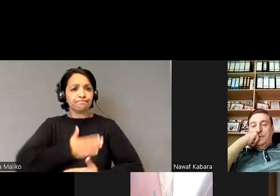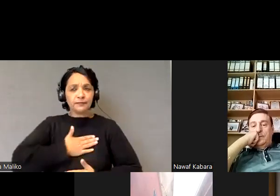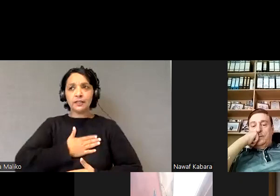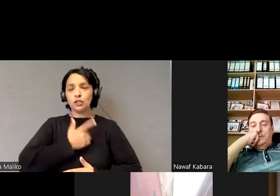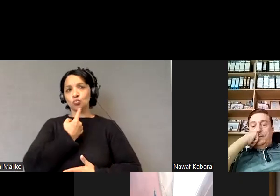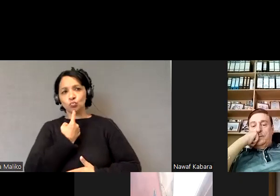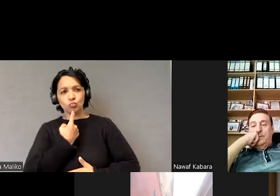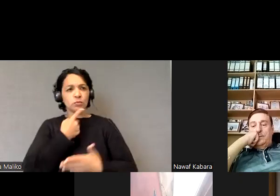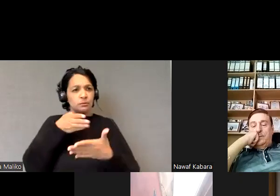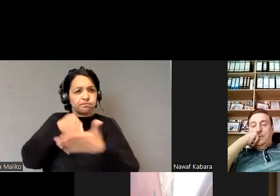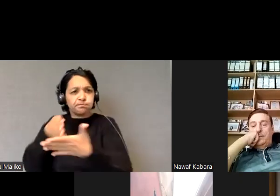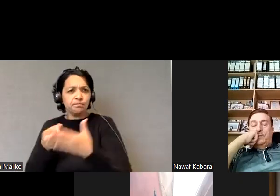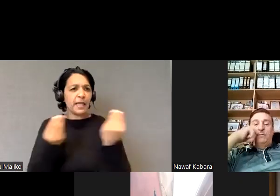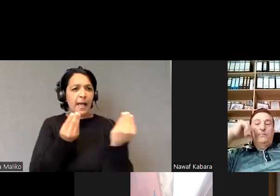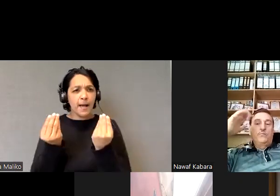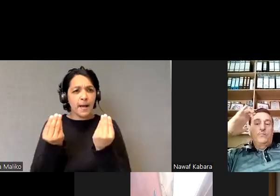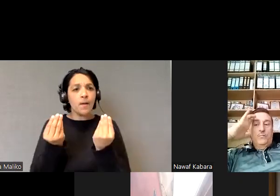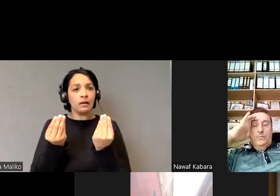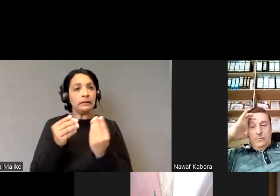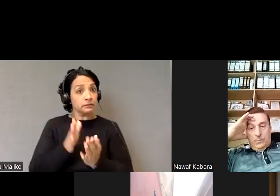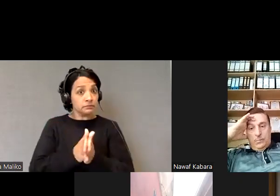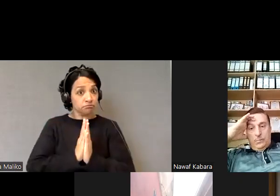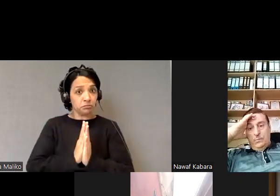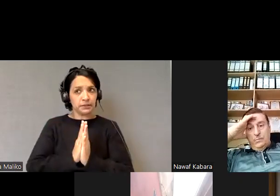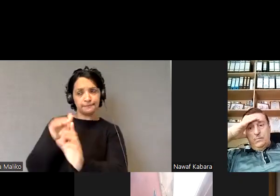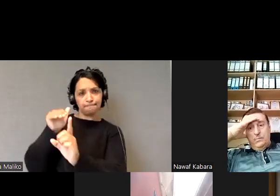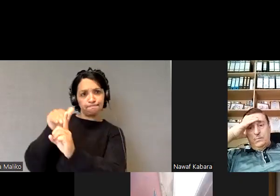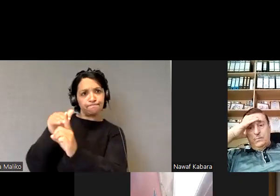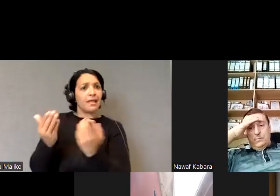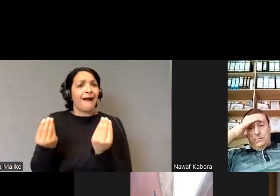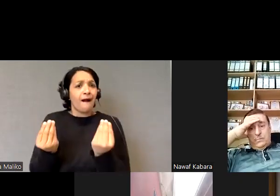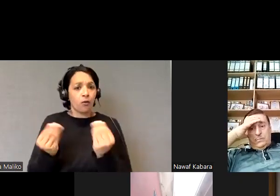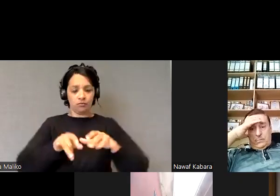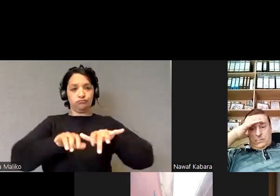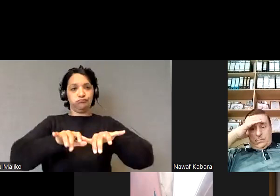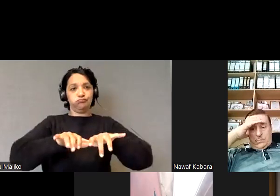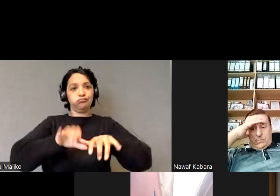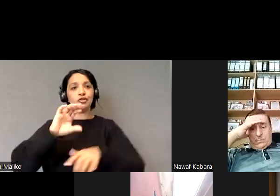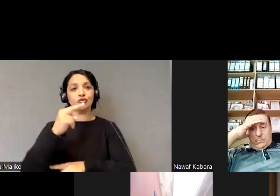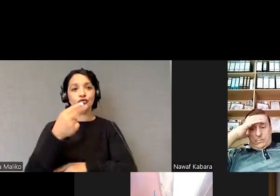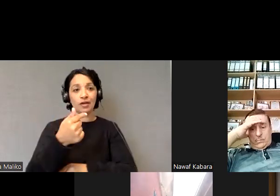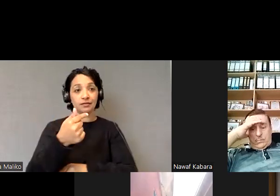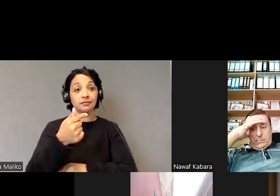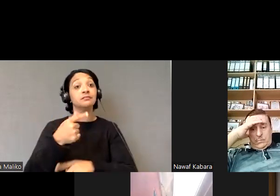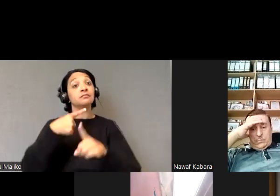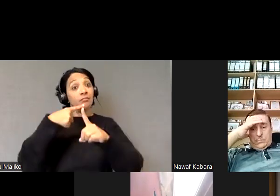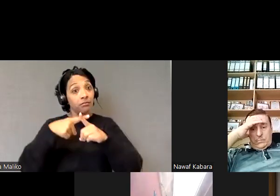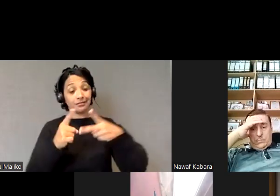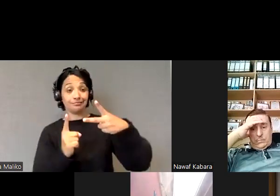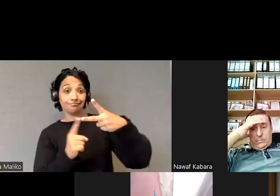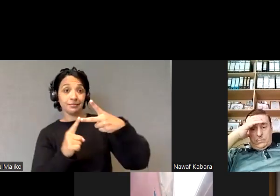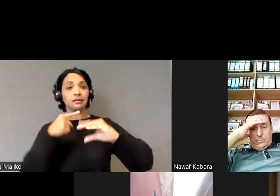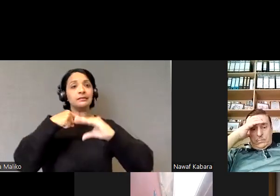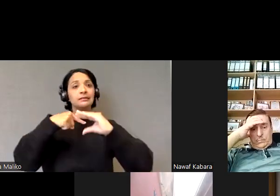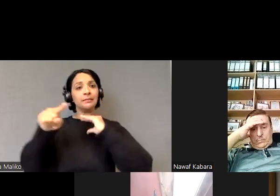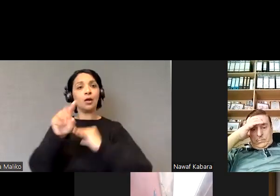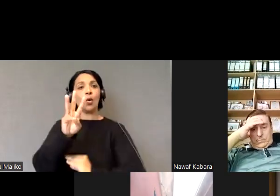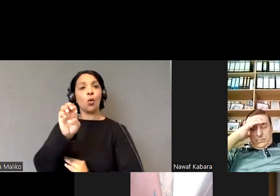the event, feel free to raise in the chator email webinar team at IDsecretary.org.